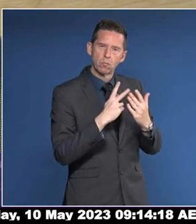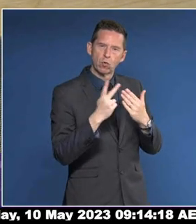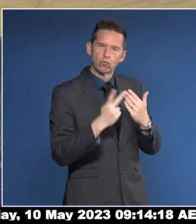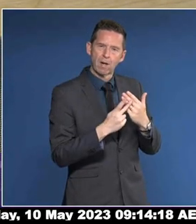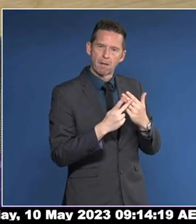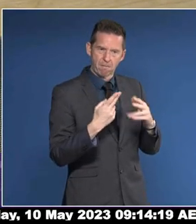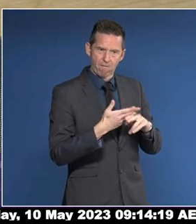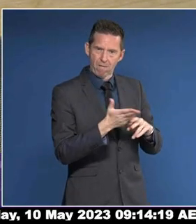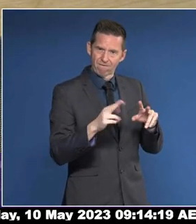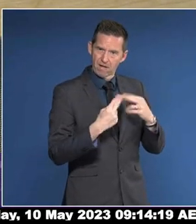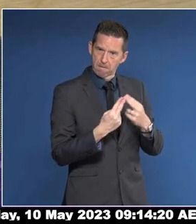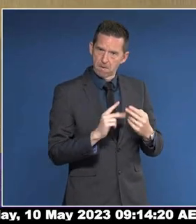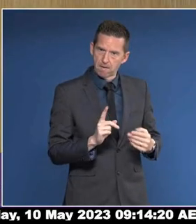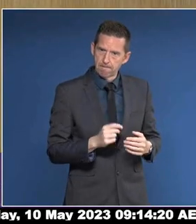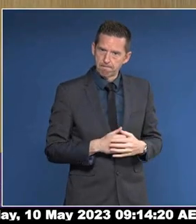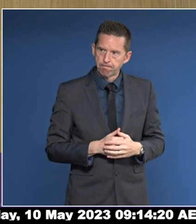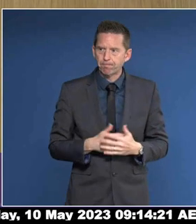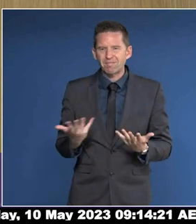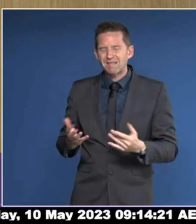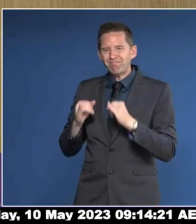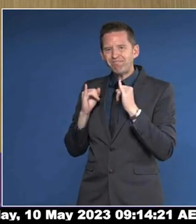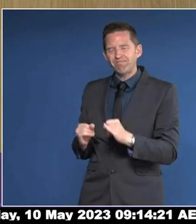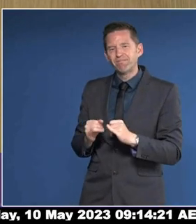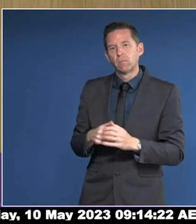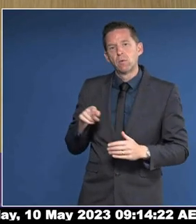There is a difficulty in the evidence base for programs.